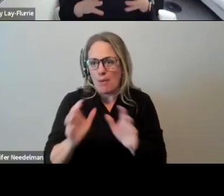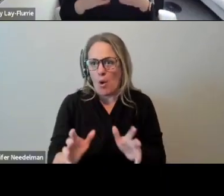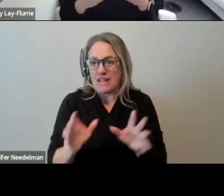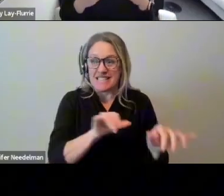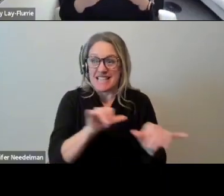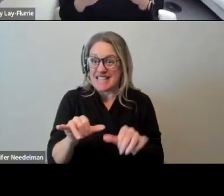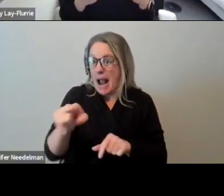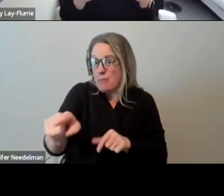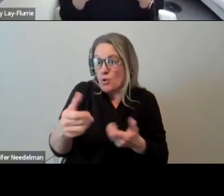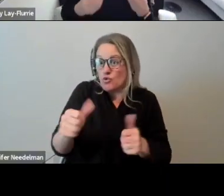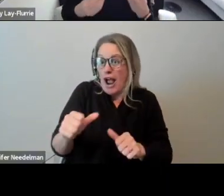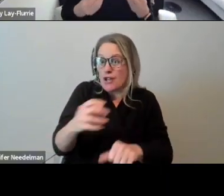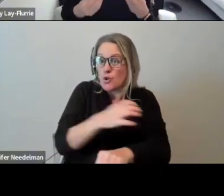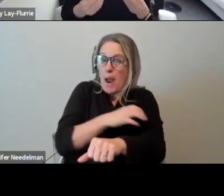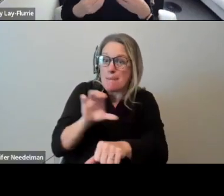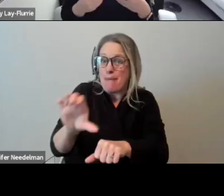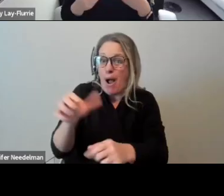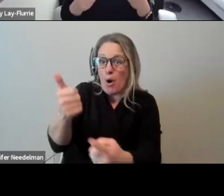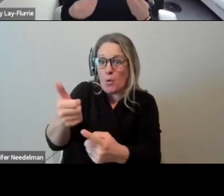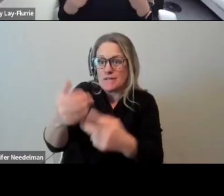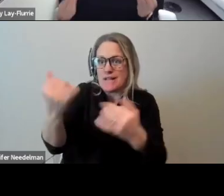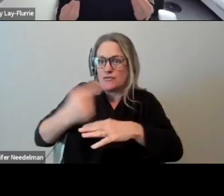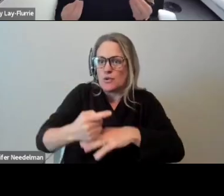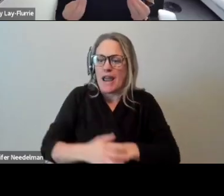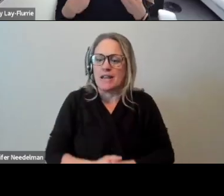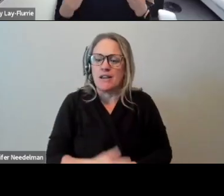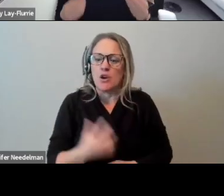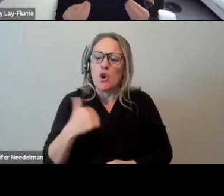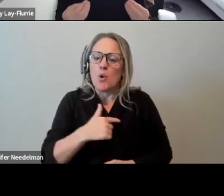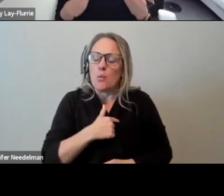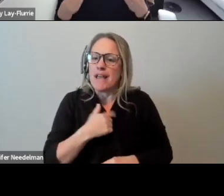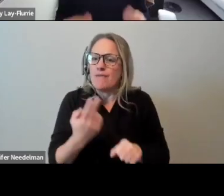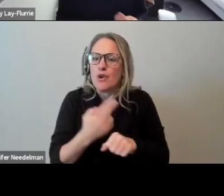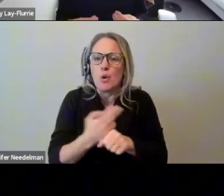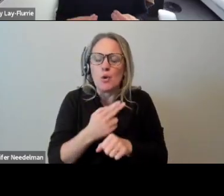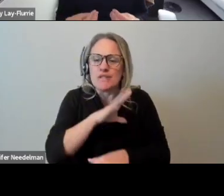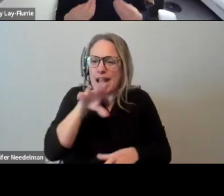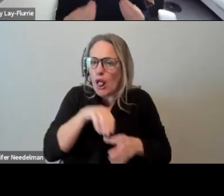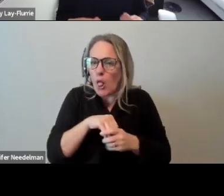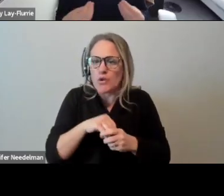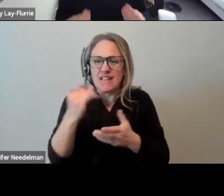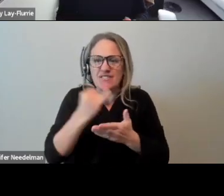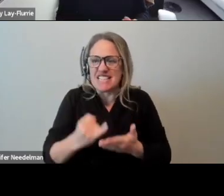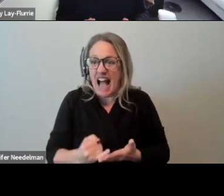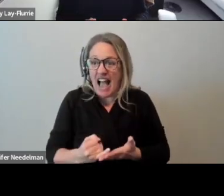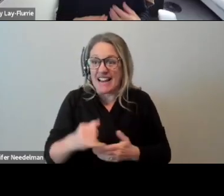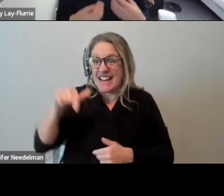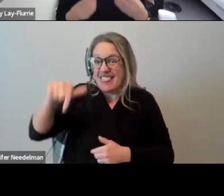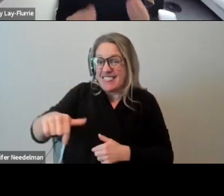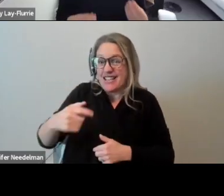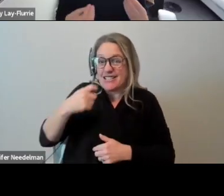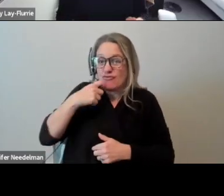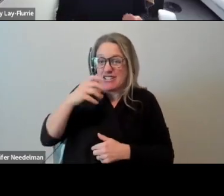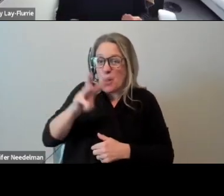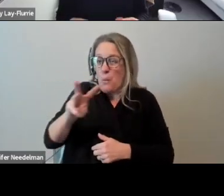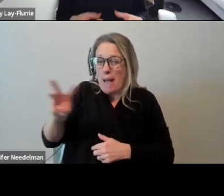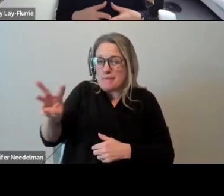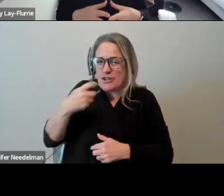we put in a core foundation of inclusive design. In fact, this website just re-released two weeks ago,